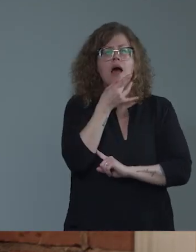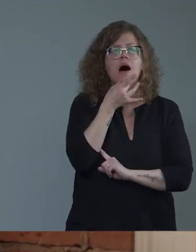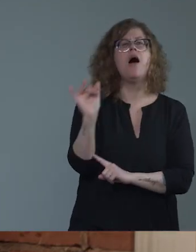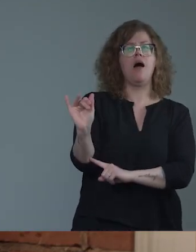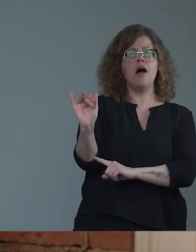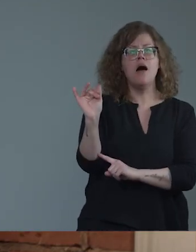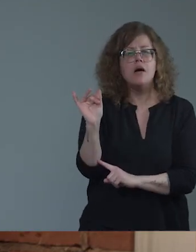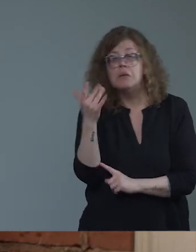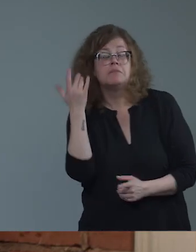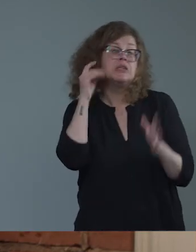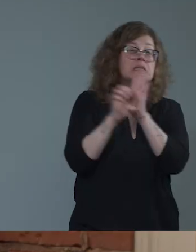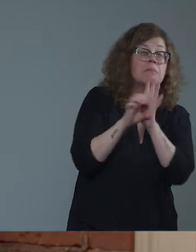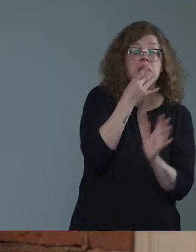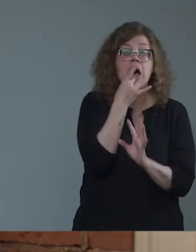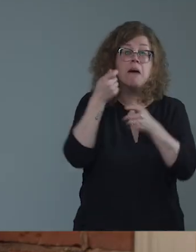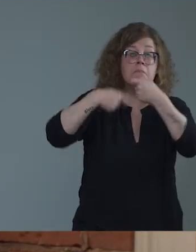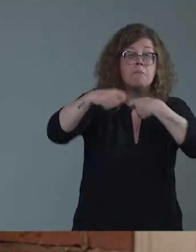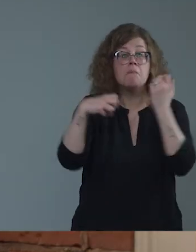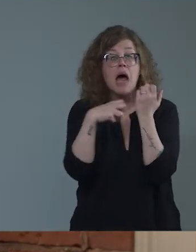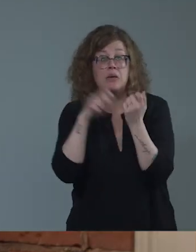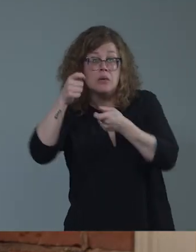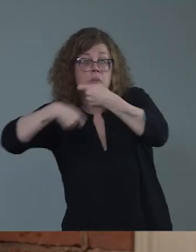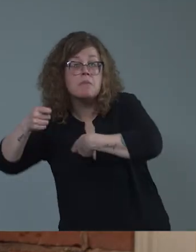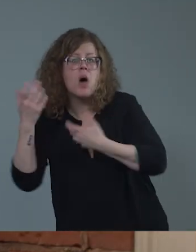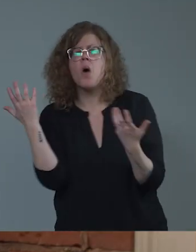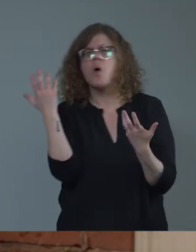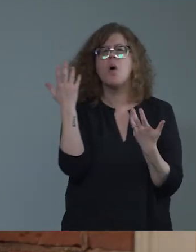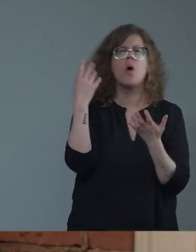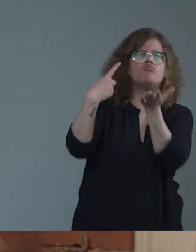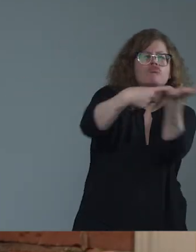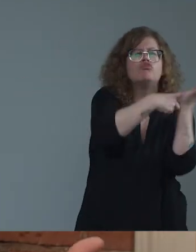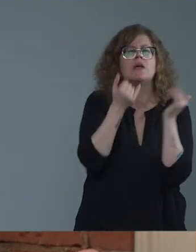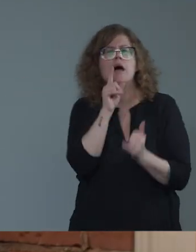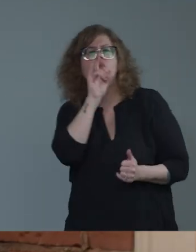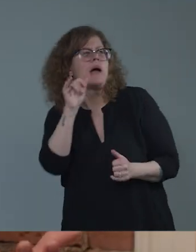of it into the future know how to fix it if there are any problems. How do they open the artwork to